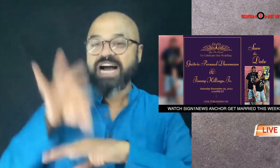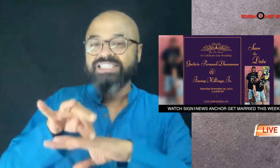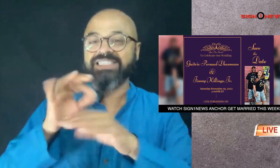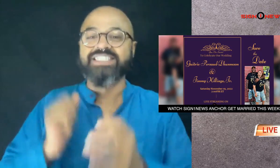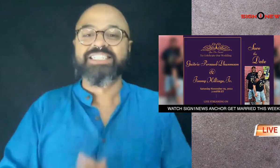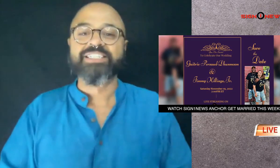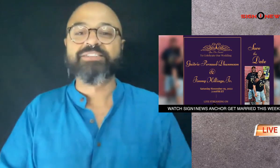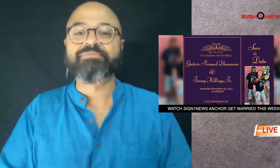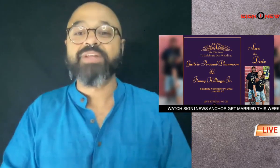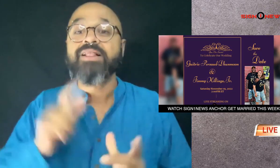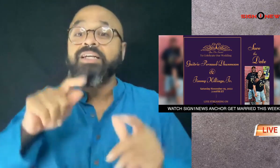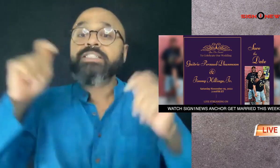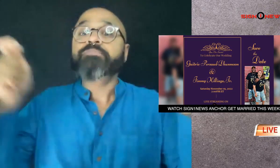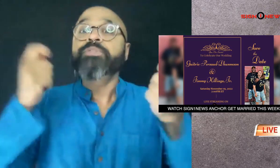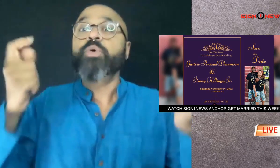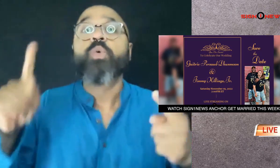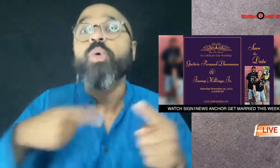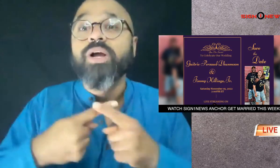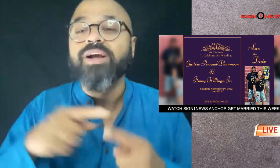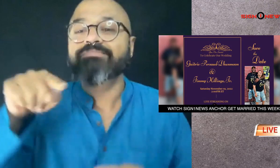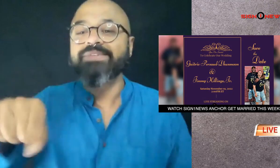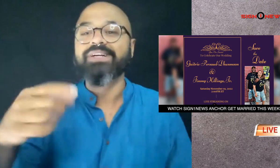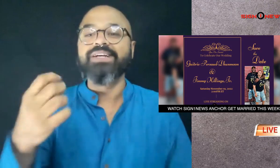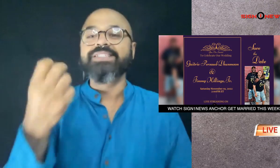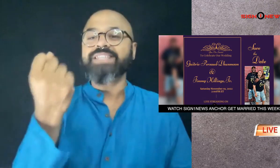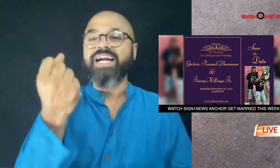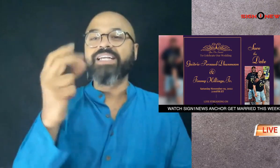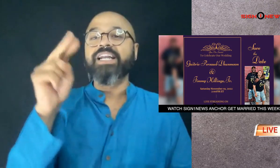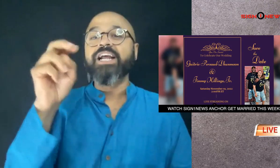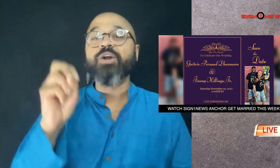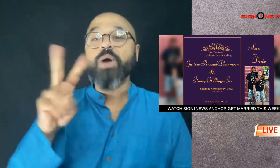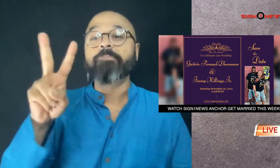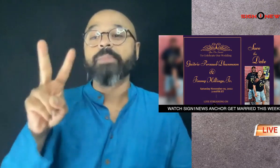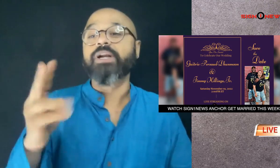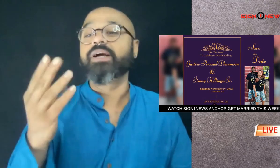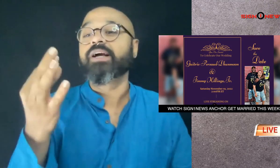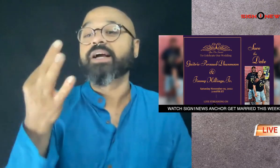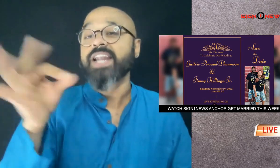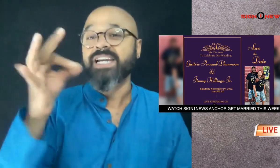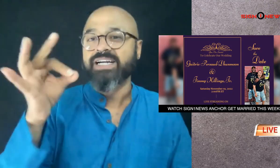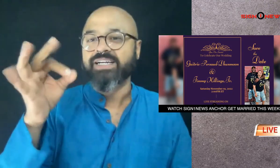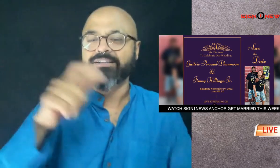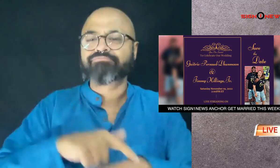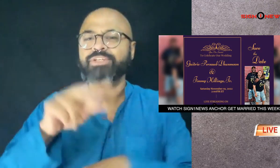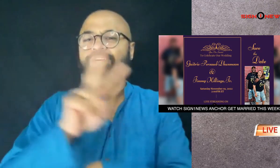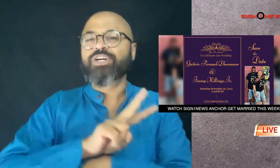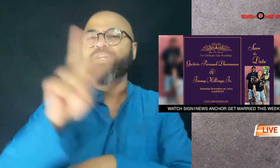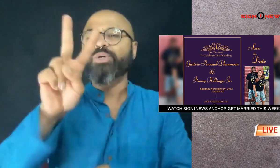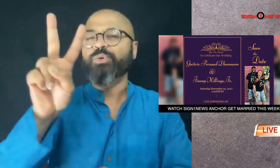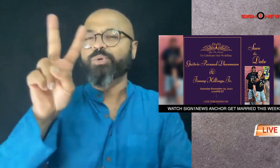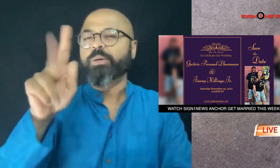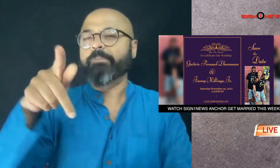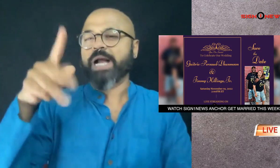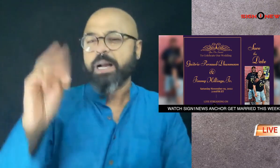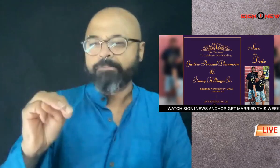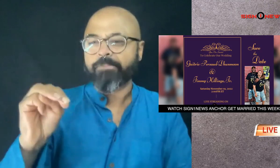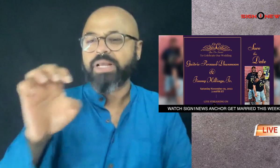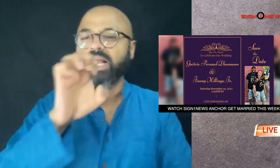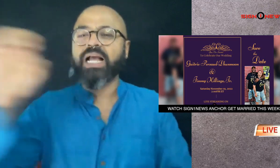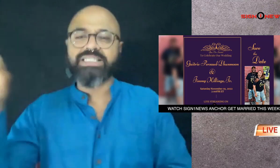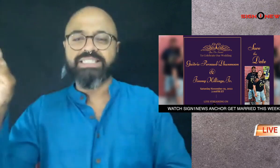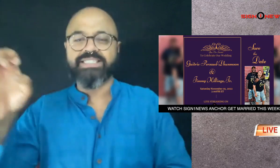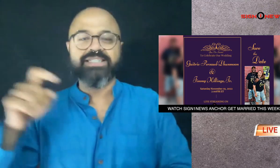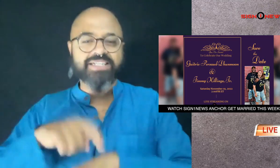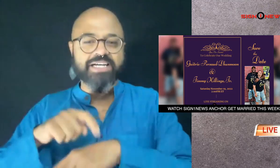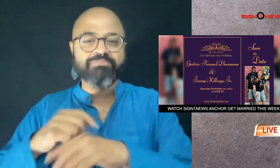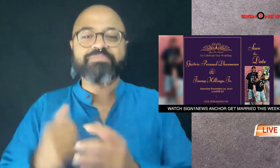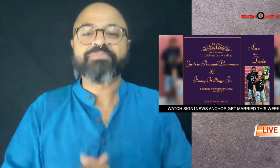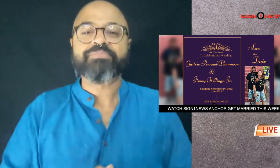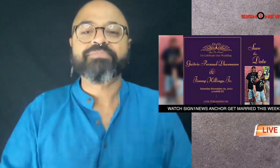will take place this Saturday, November 19 at 2 PM Eastern time gay tree and her fianc